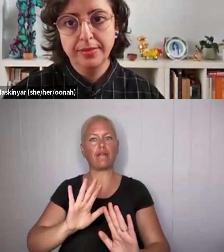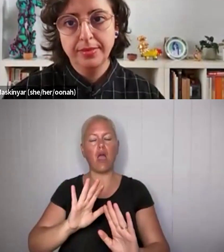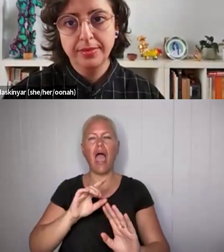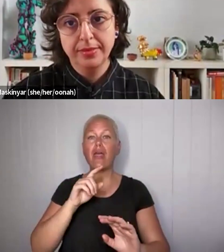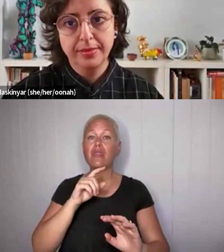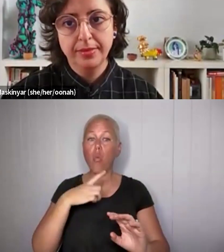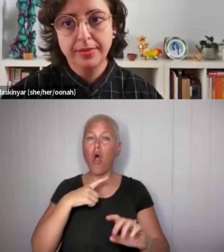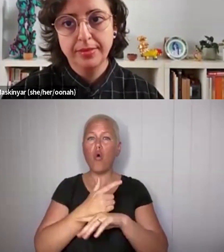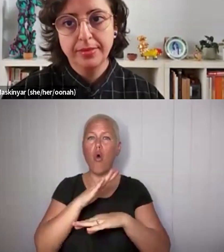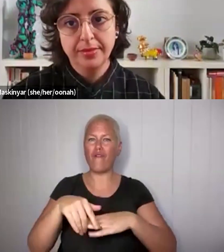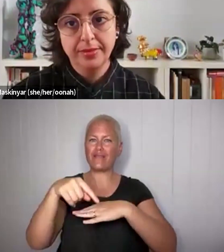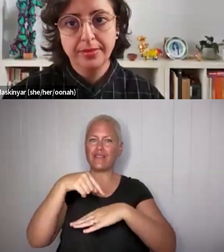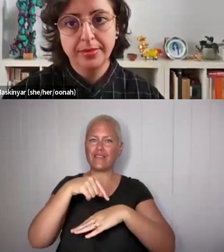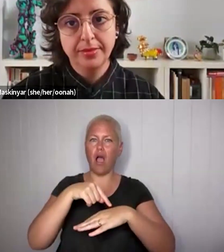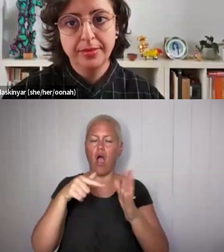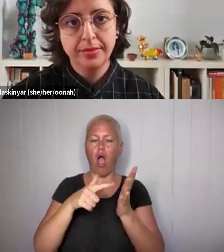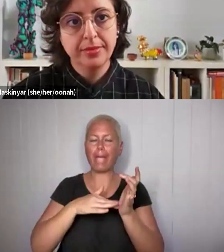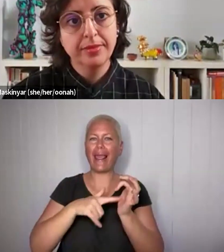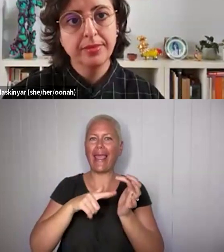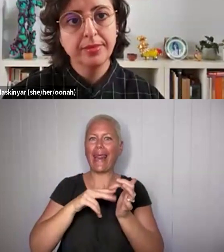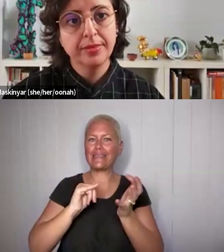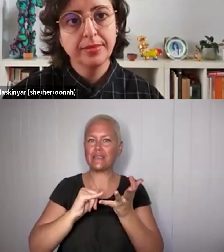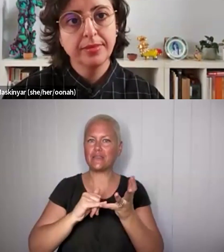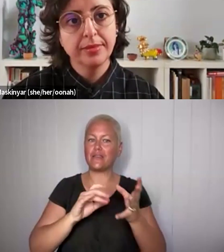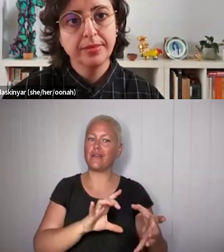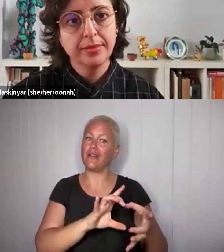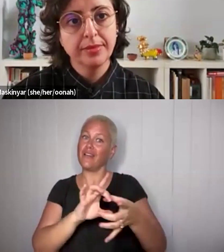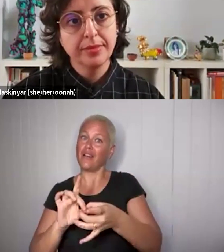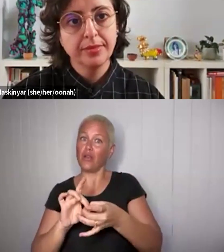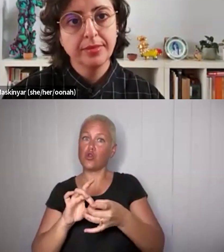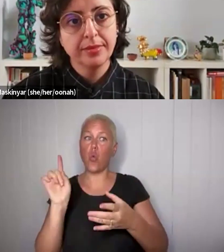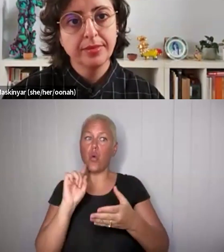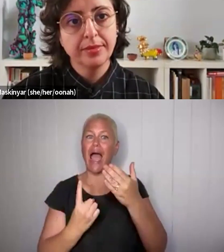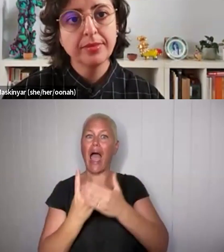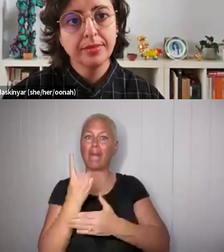you are tied into and what your work is engaged into in Australia and that global conversation,